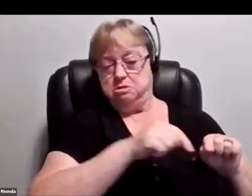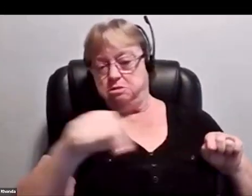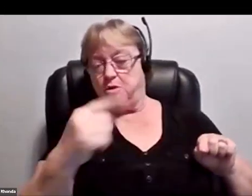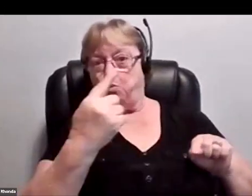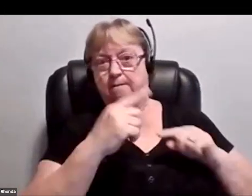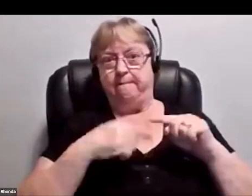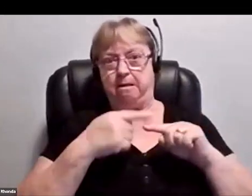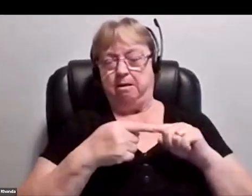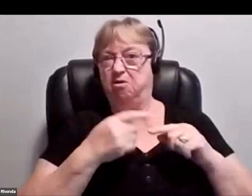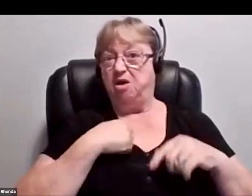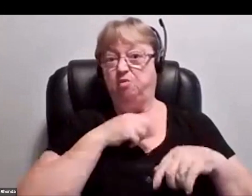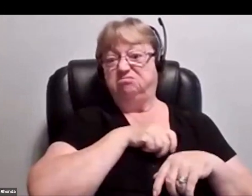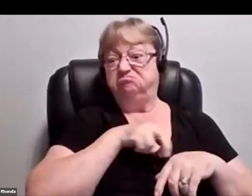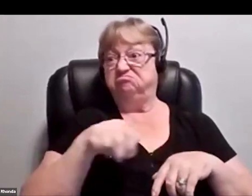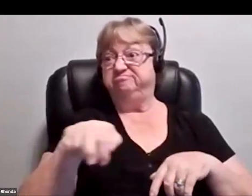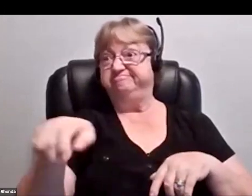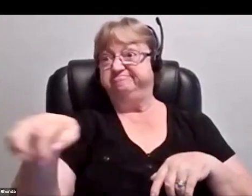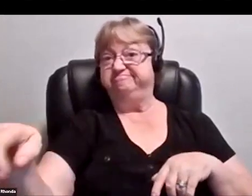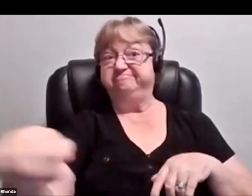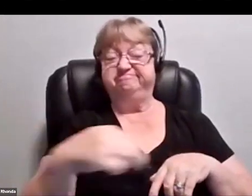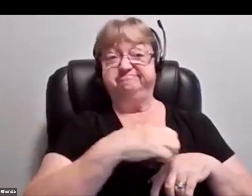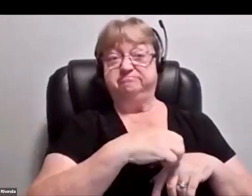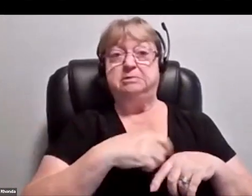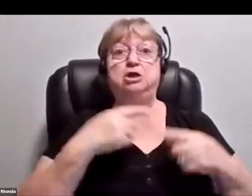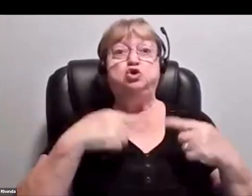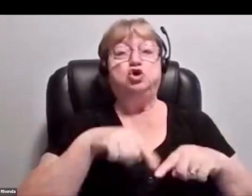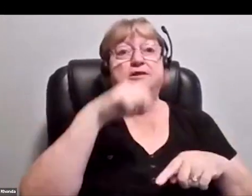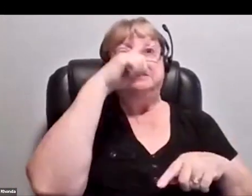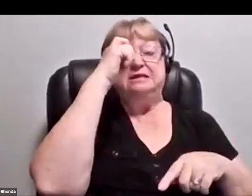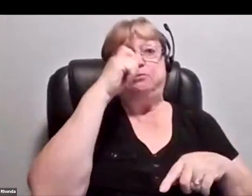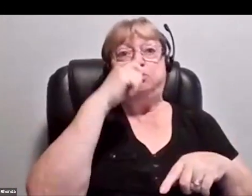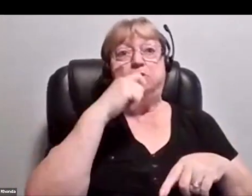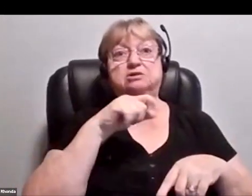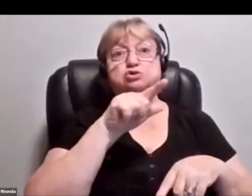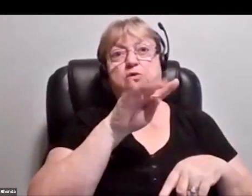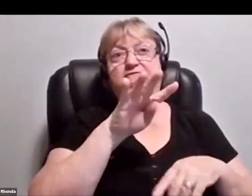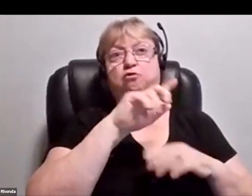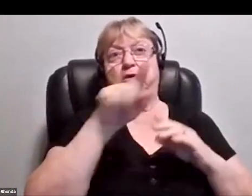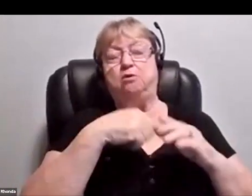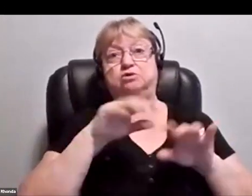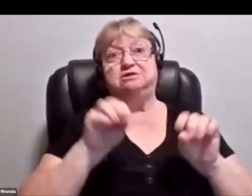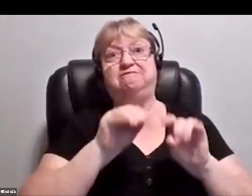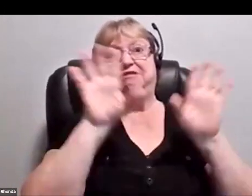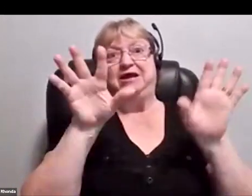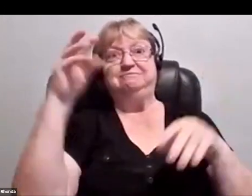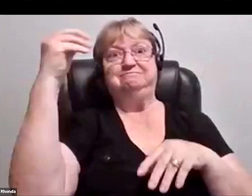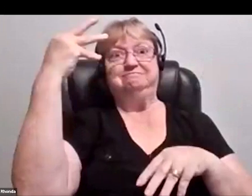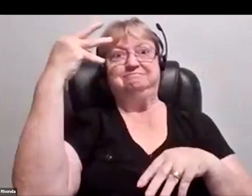just walking there and back. In the summer, it's light out for 24 hours a day, but in the winter, it's dark out for 24 hours a day.